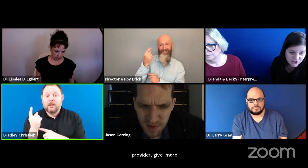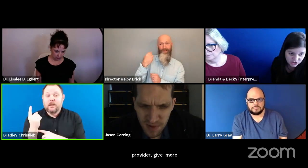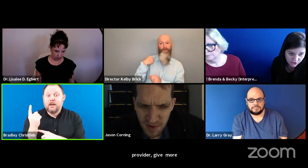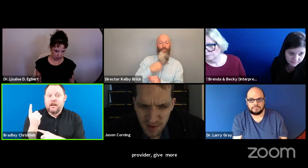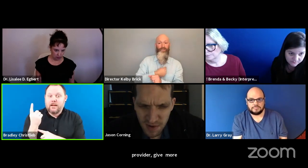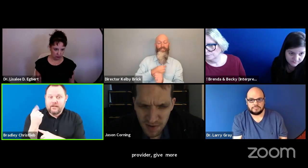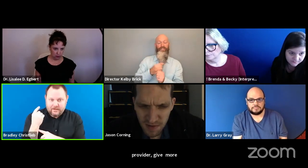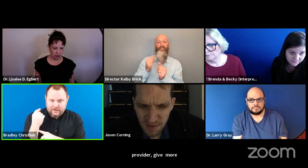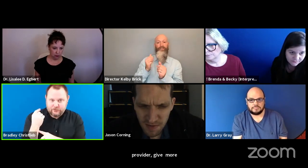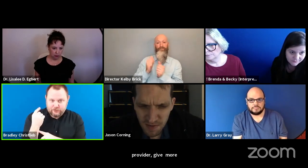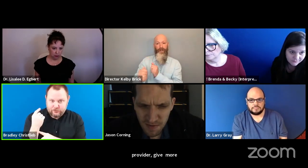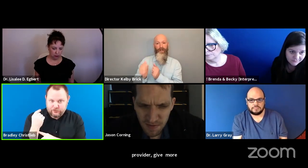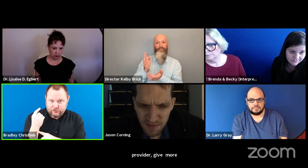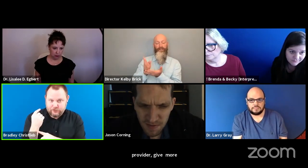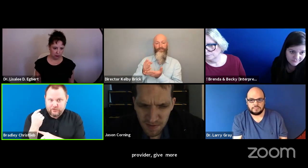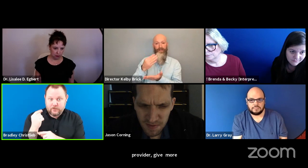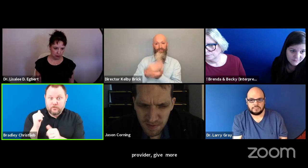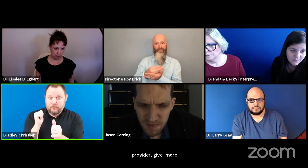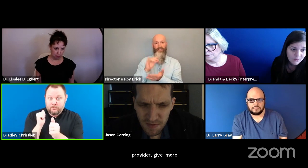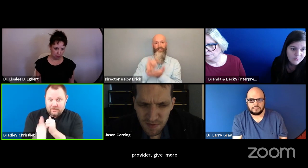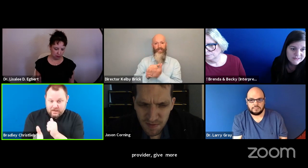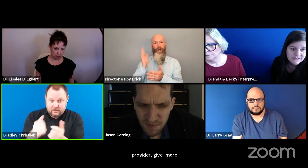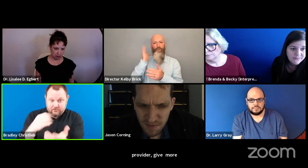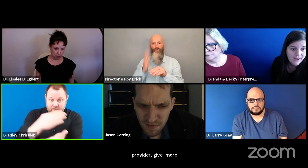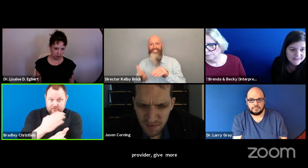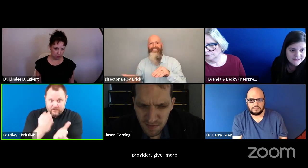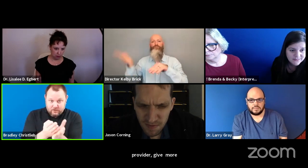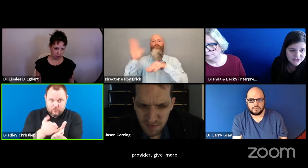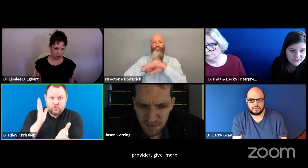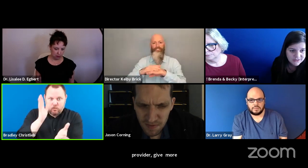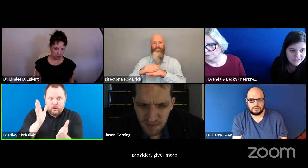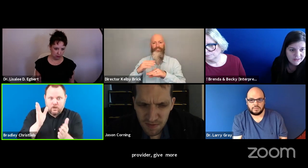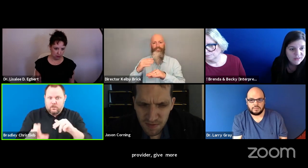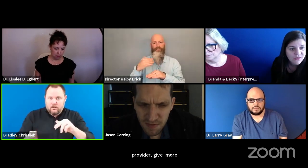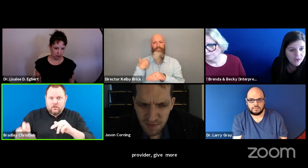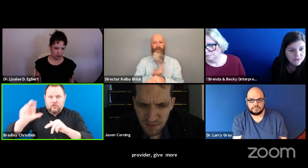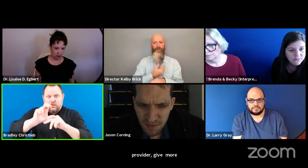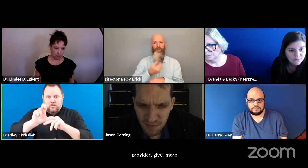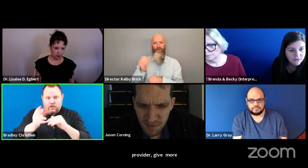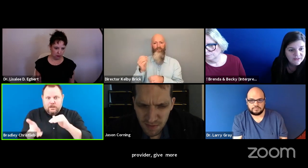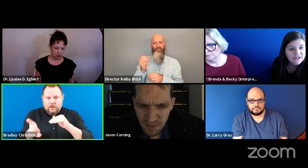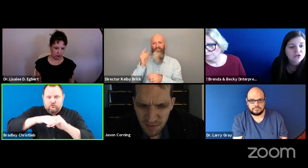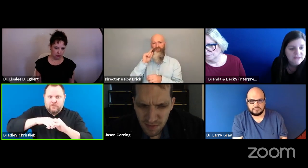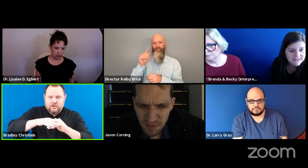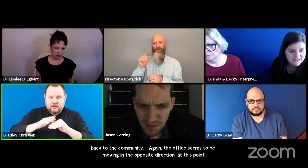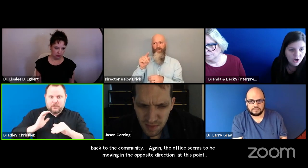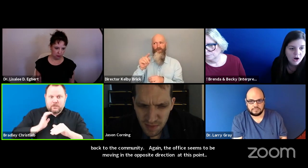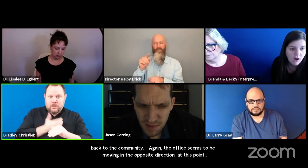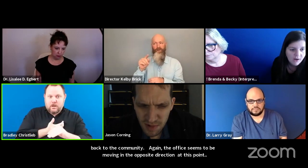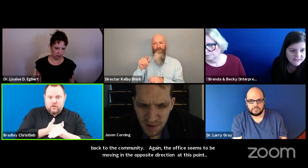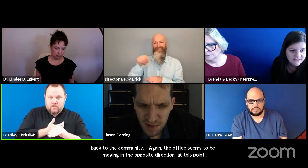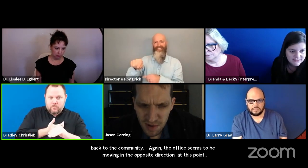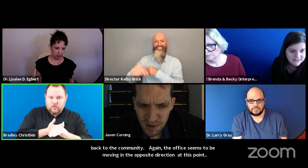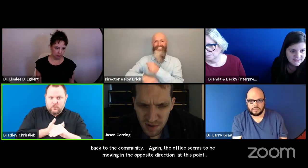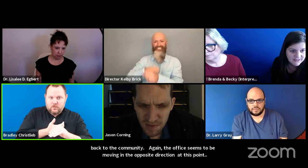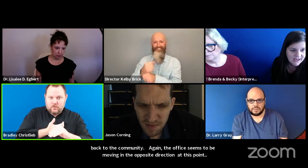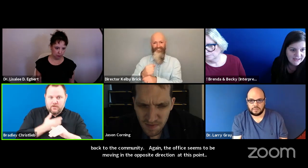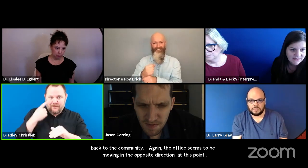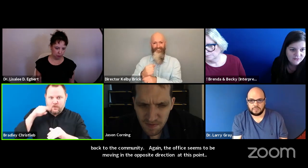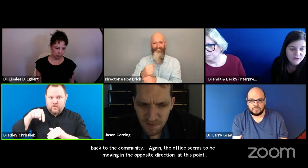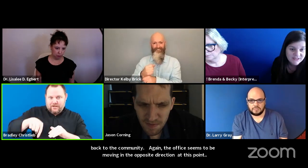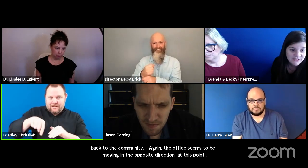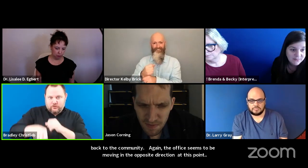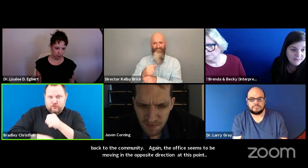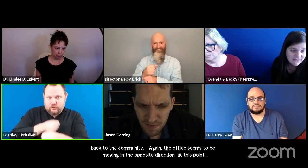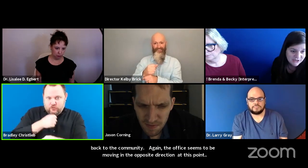Last year we did pass the budget that would have increased our office for this upcoming